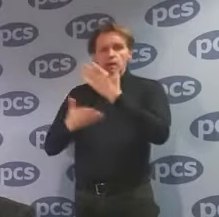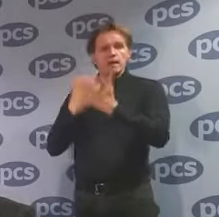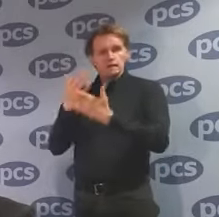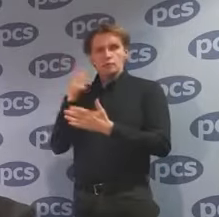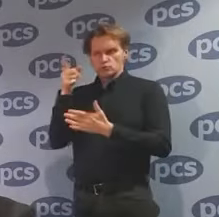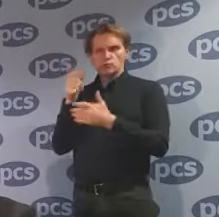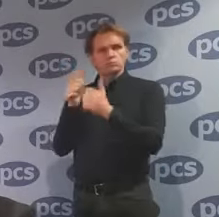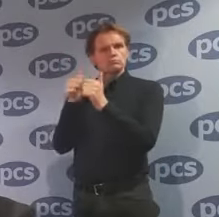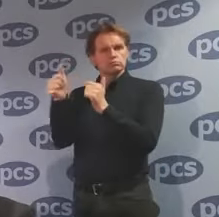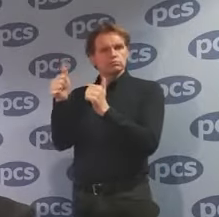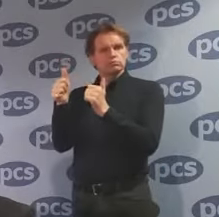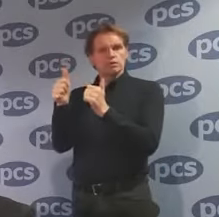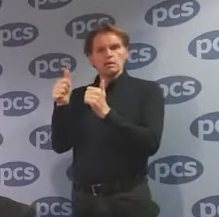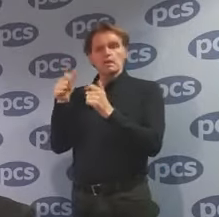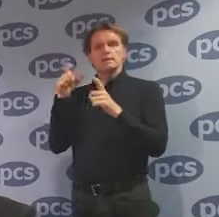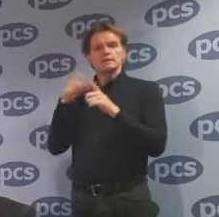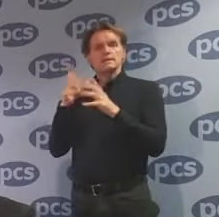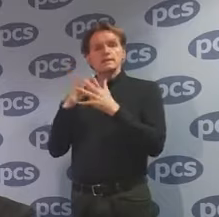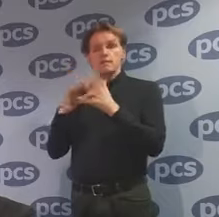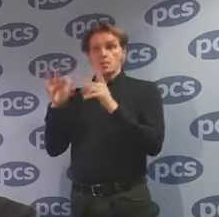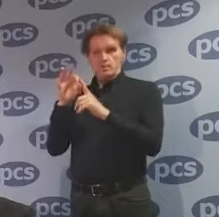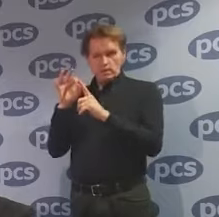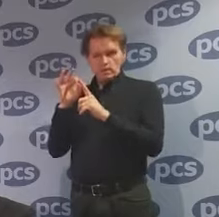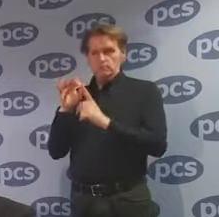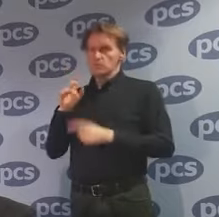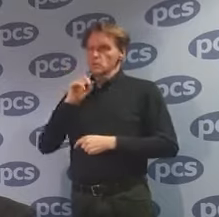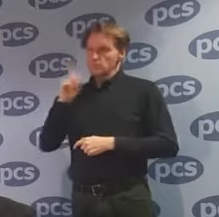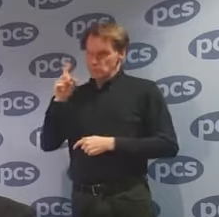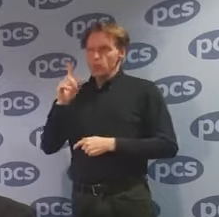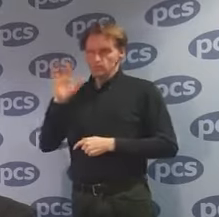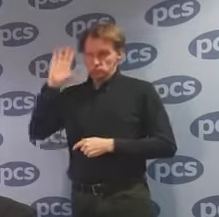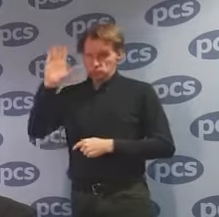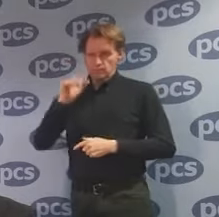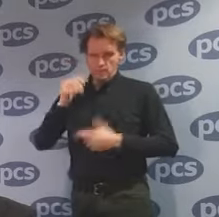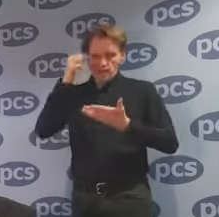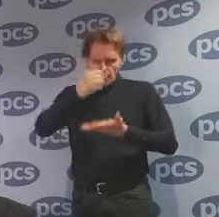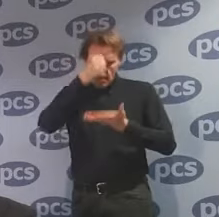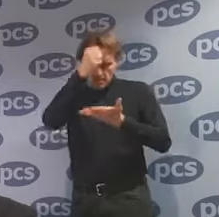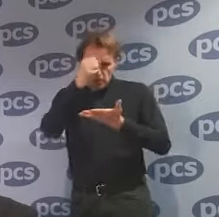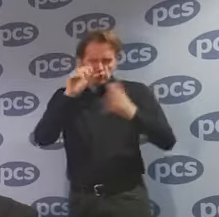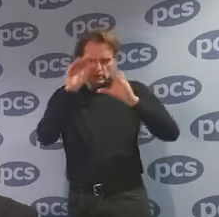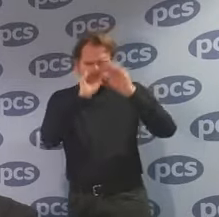we're now at the stage where post-budget we're doing a lot of number crunching and we've asked for a lot of information from the